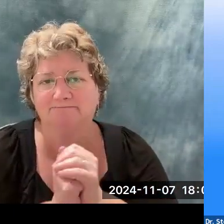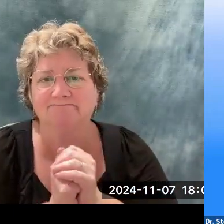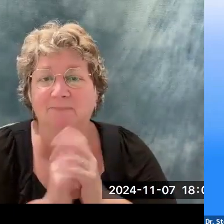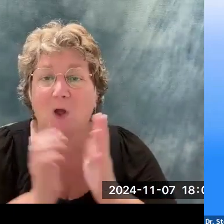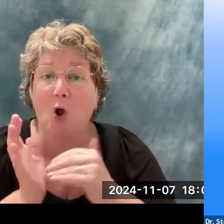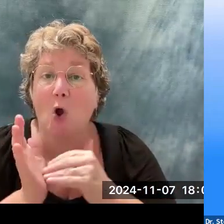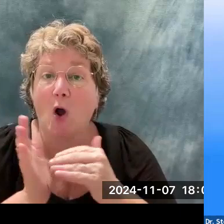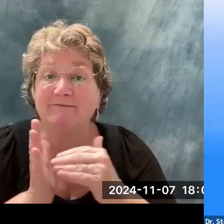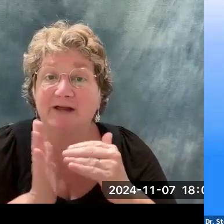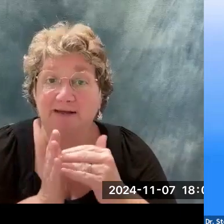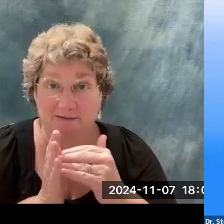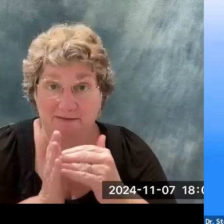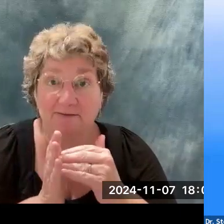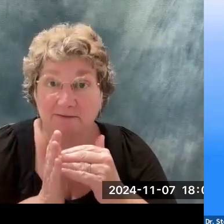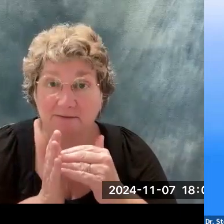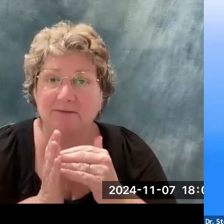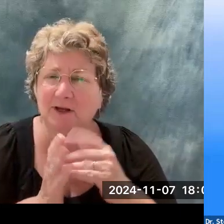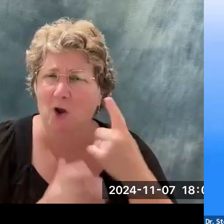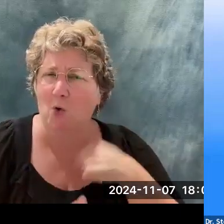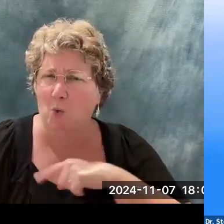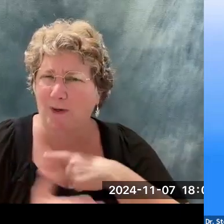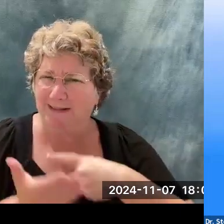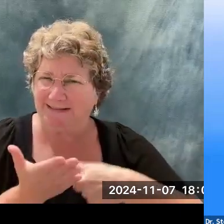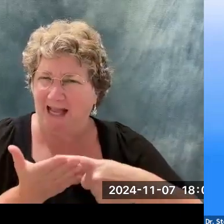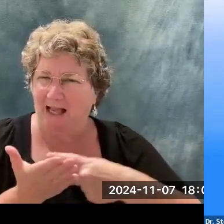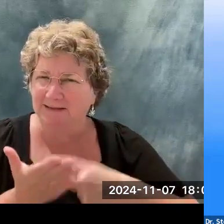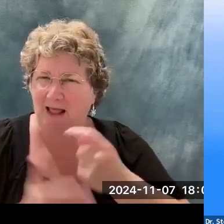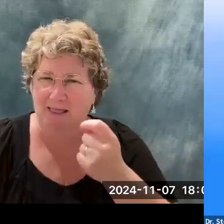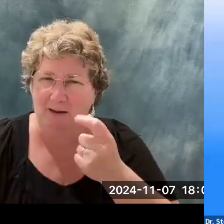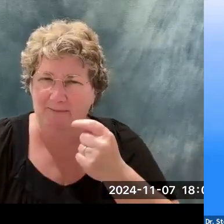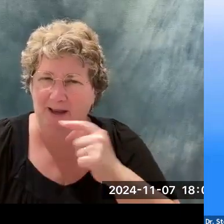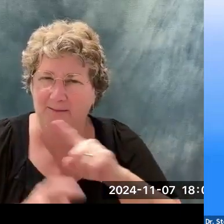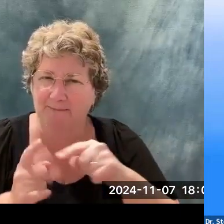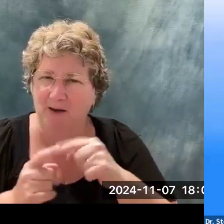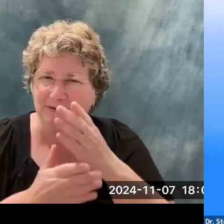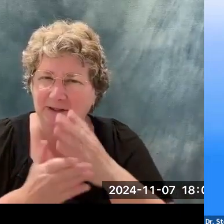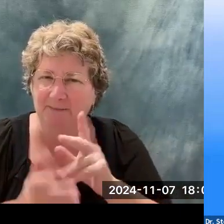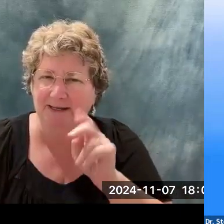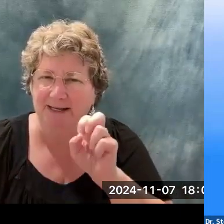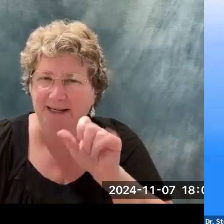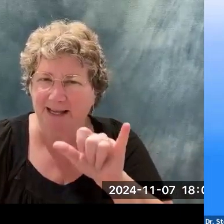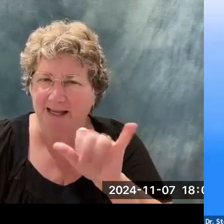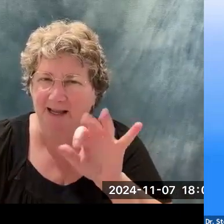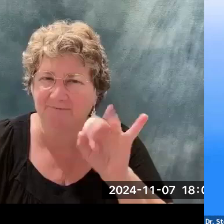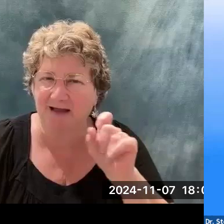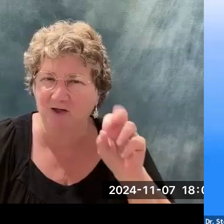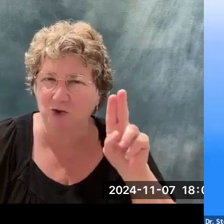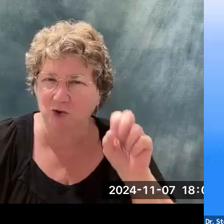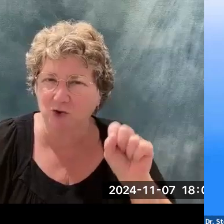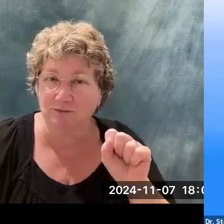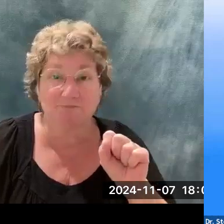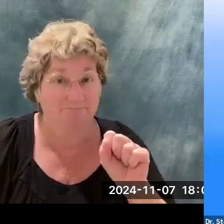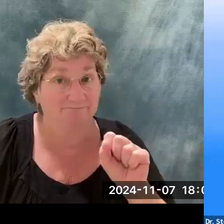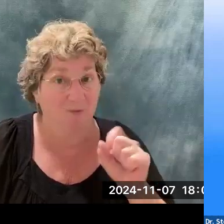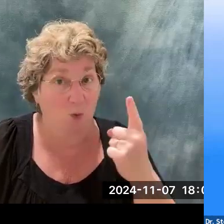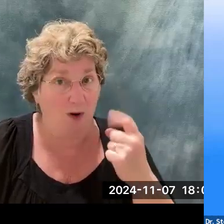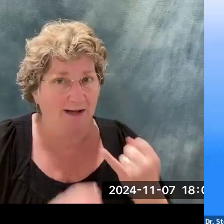a little bit about some of the key factors and it being isolation, right? We all want to belong